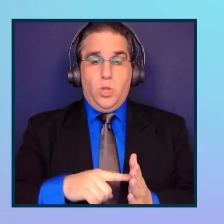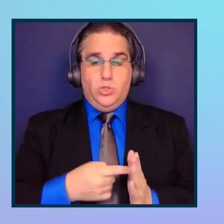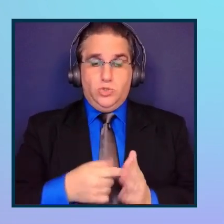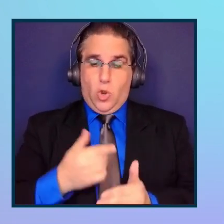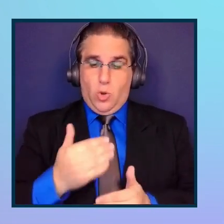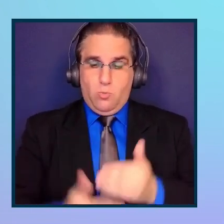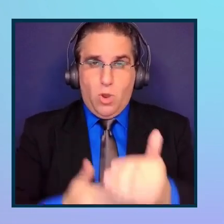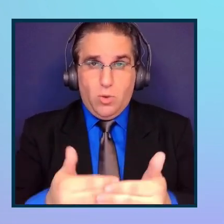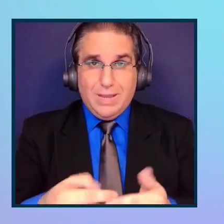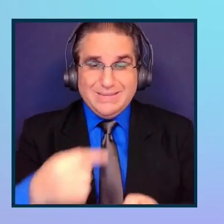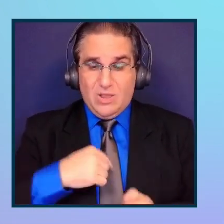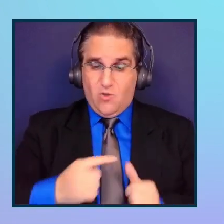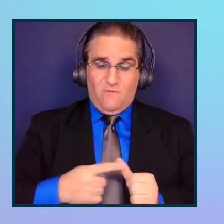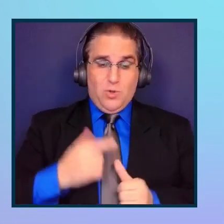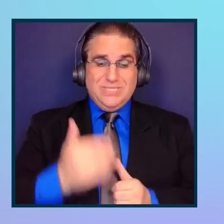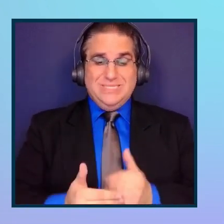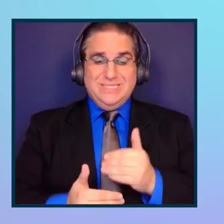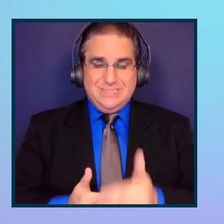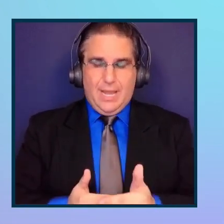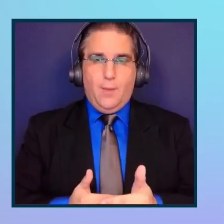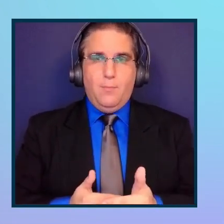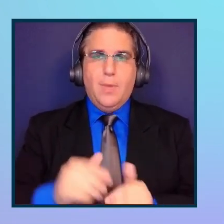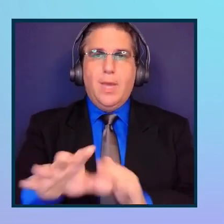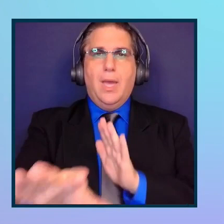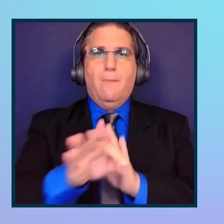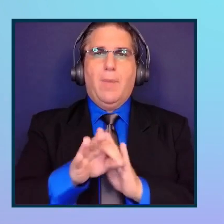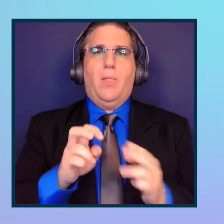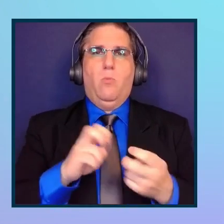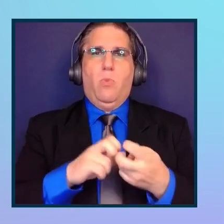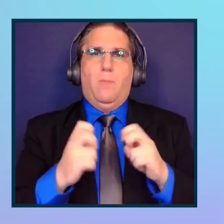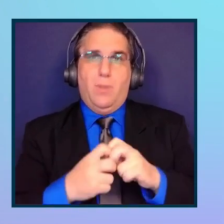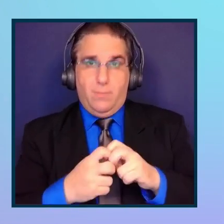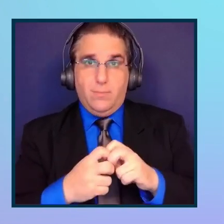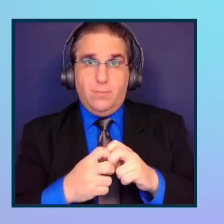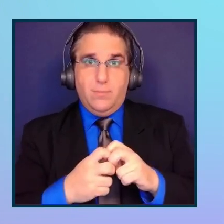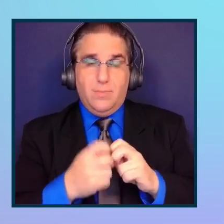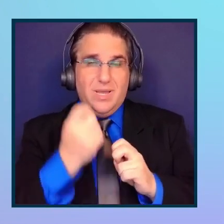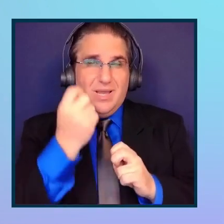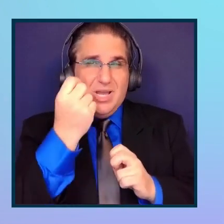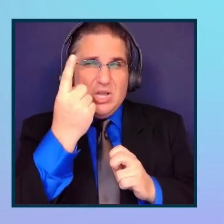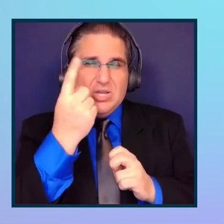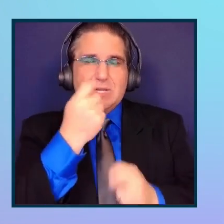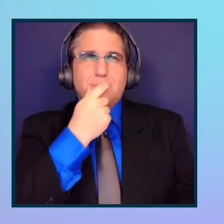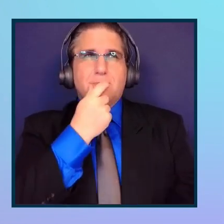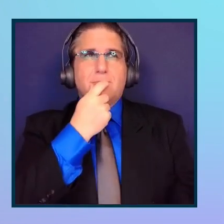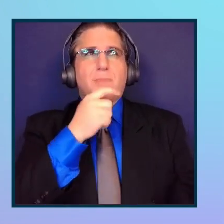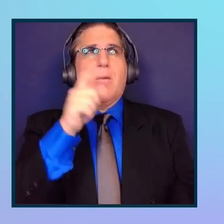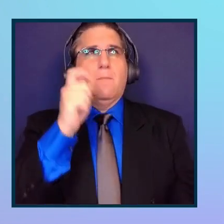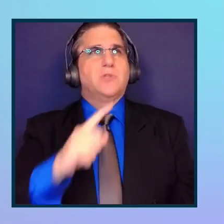But for me, a lot of this comes down to a lot of the work that we need to be doing is actually analyzing our intentions